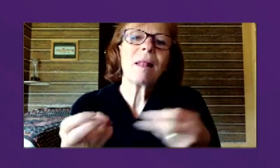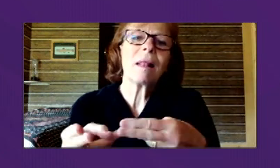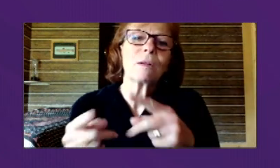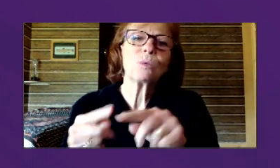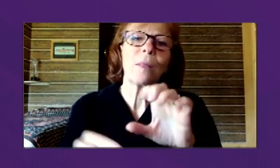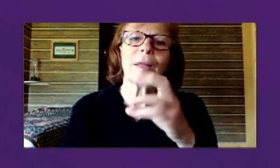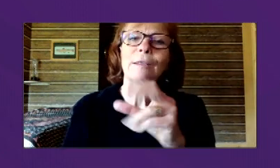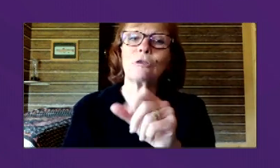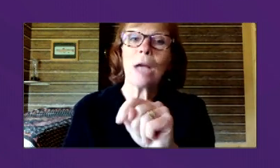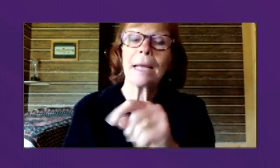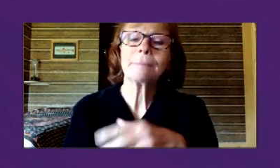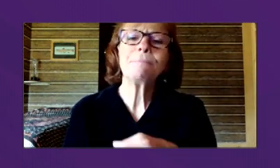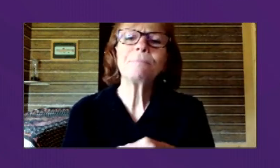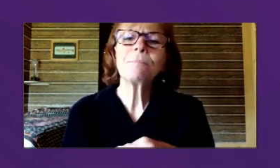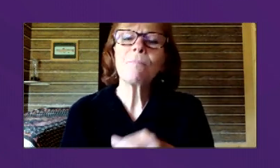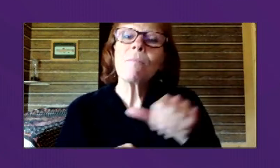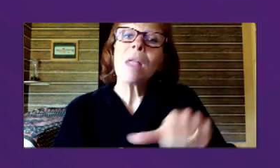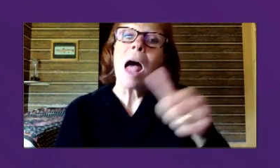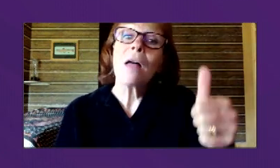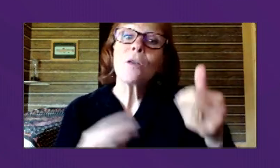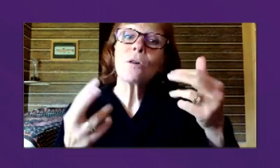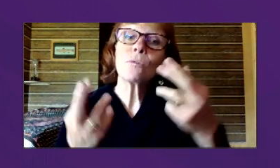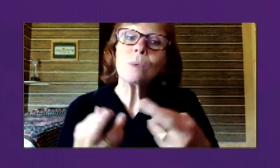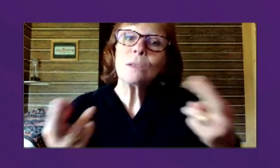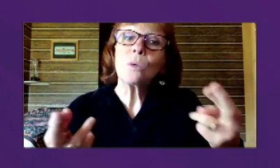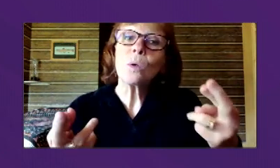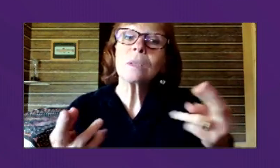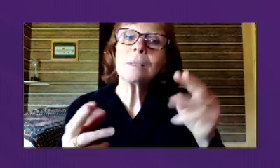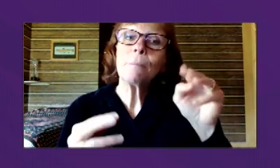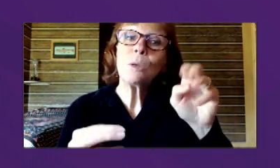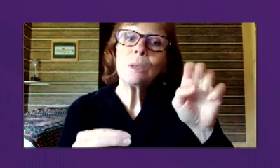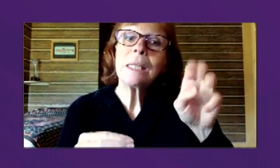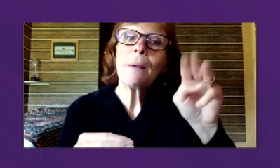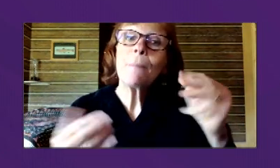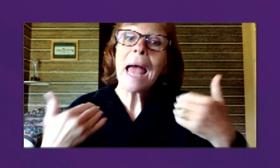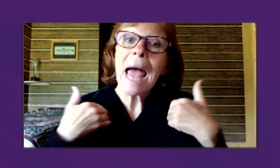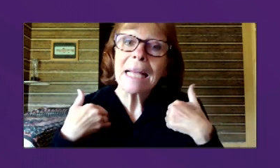And another resource that the museum has produced is the Americans Dialogue Toolkit.